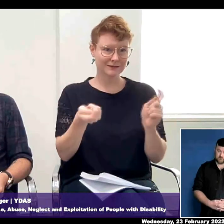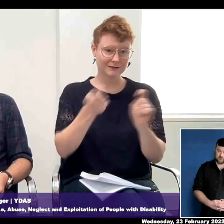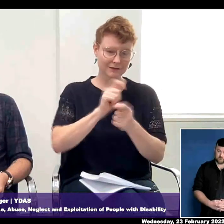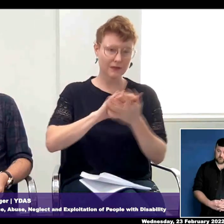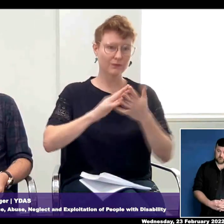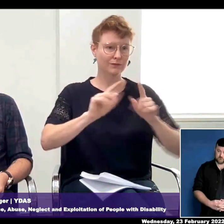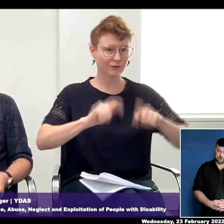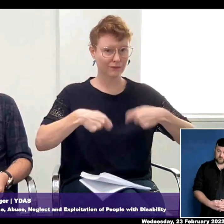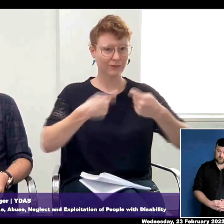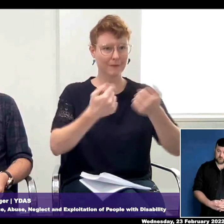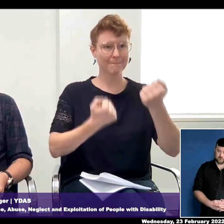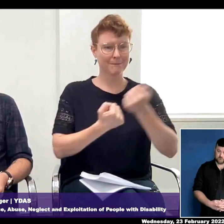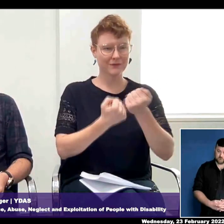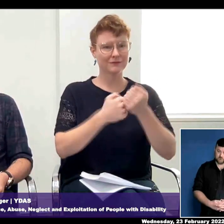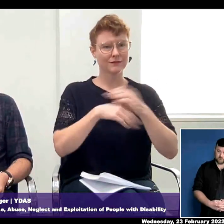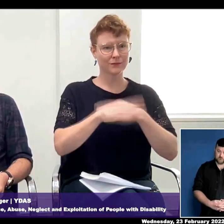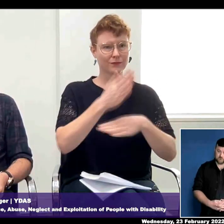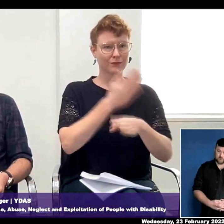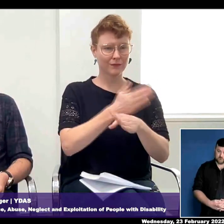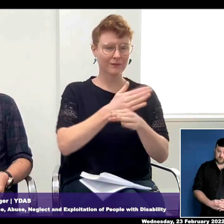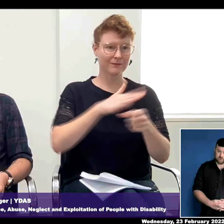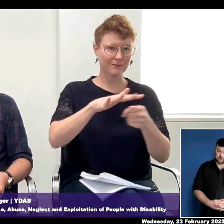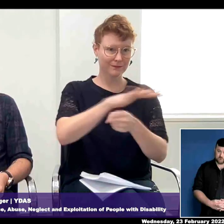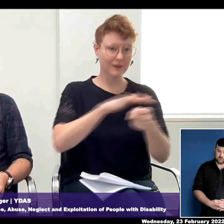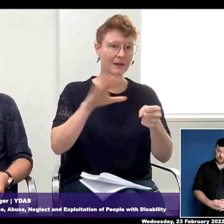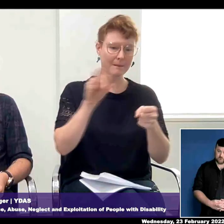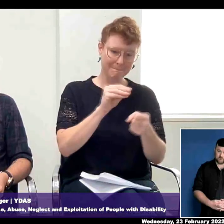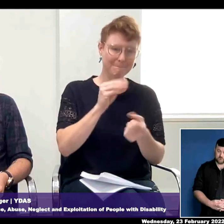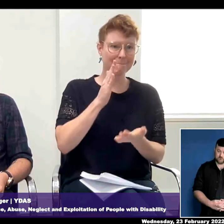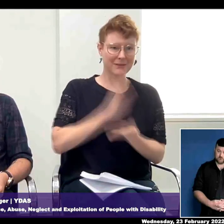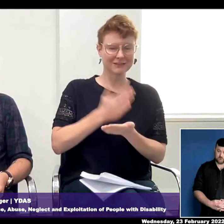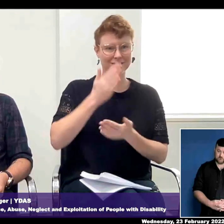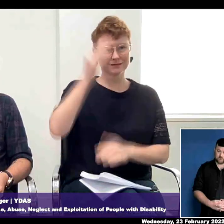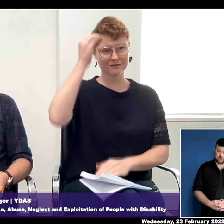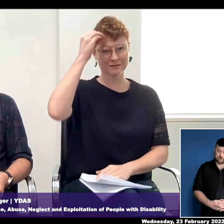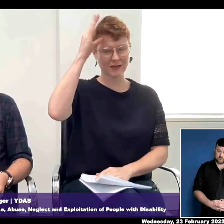base as to how to provide reasonable adjustments, to provide adequate supports for